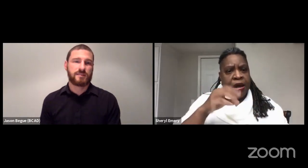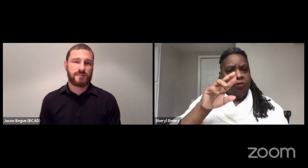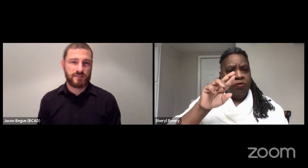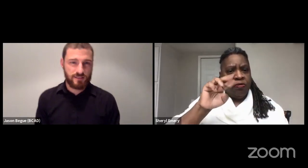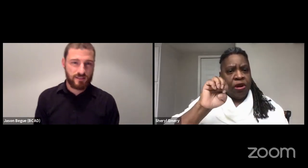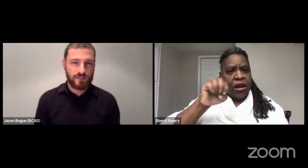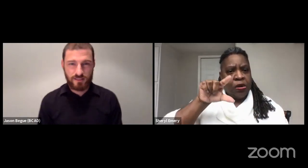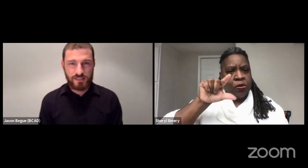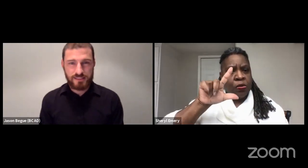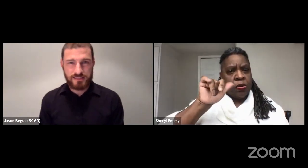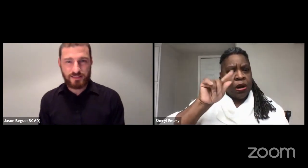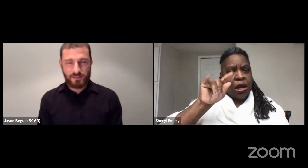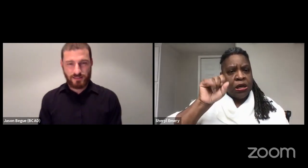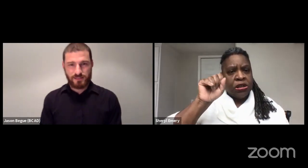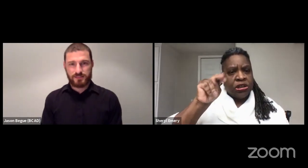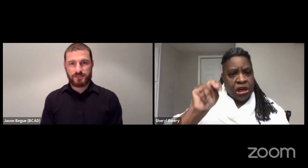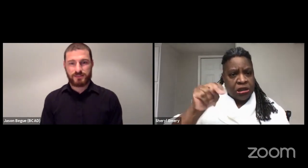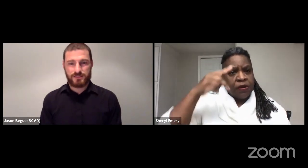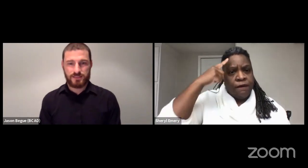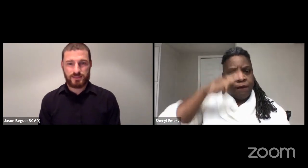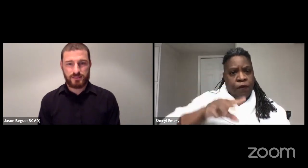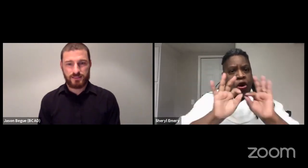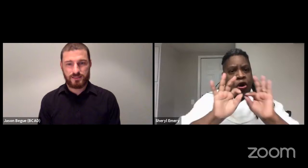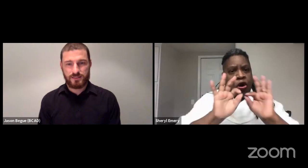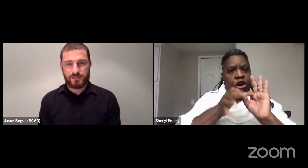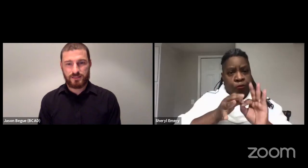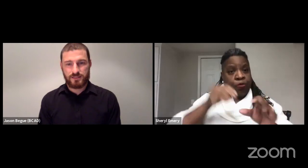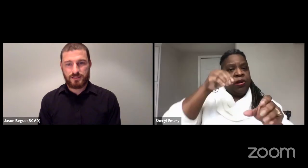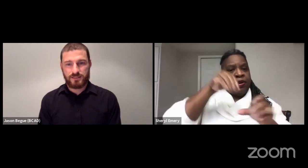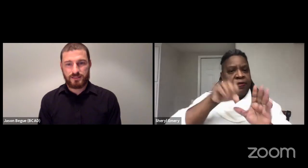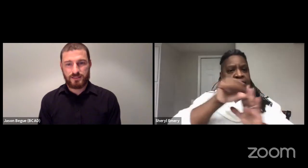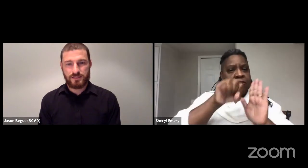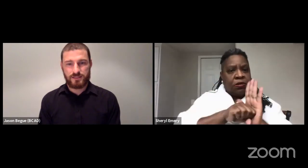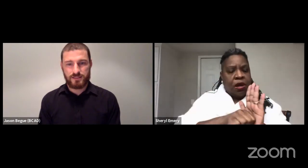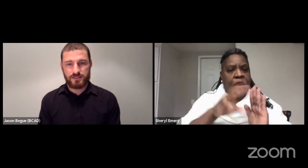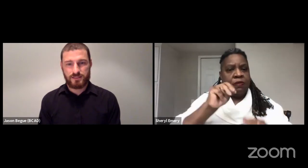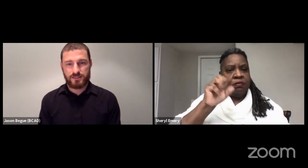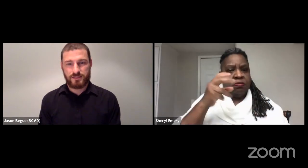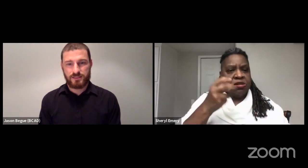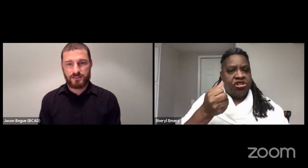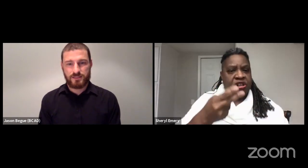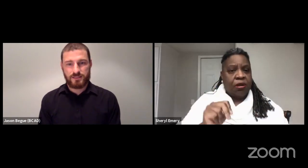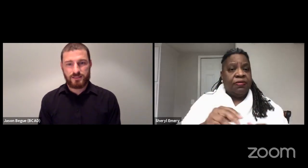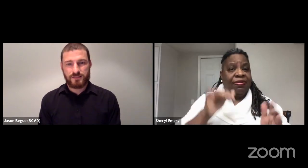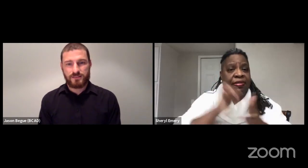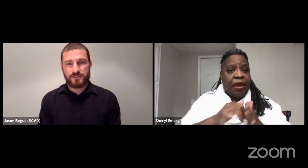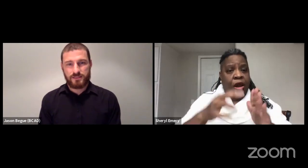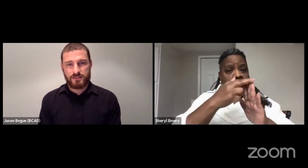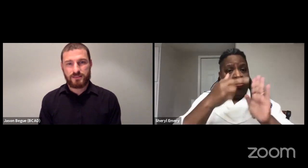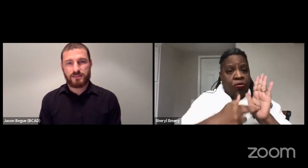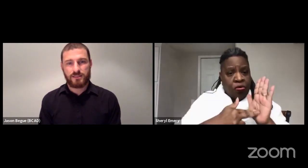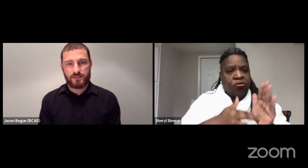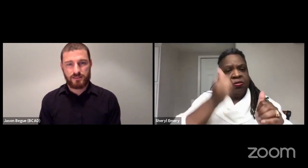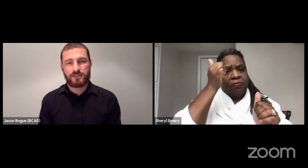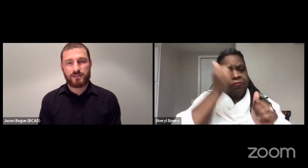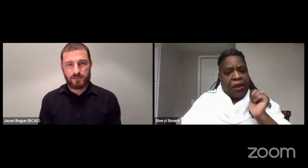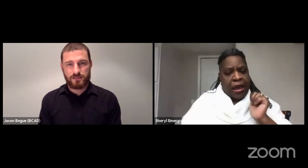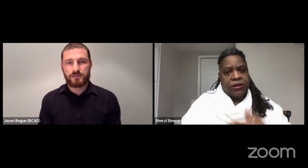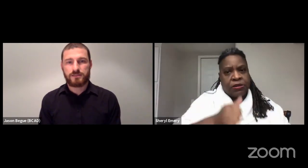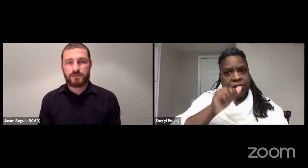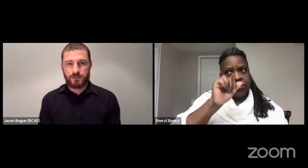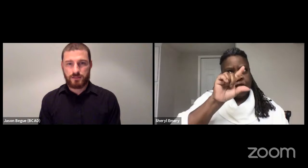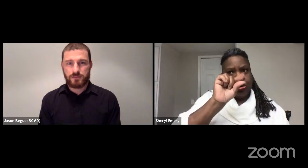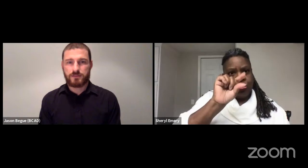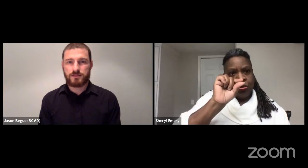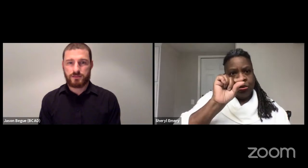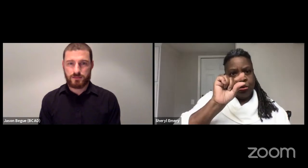writing the rules and regulations for the interpreter licensure bill for that state.